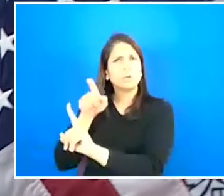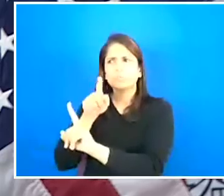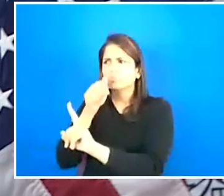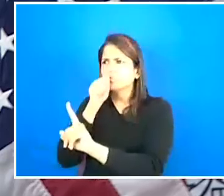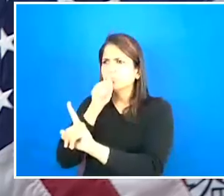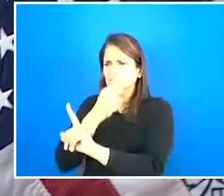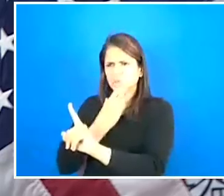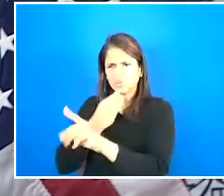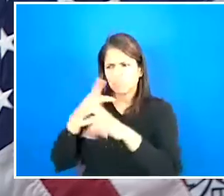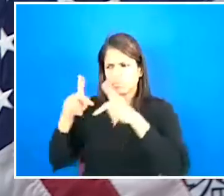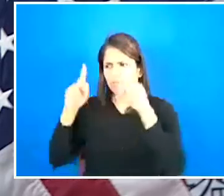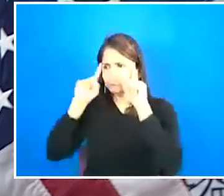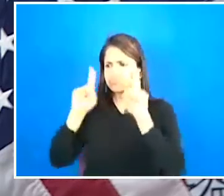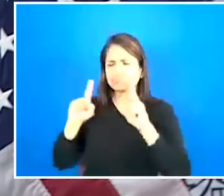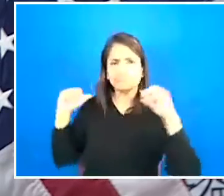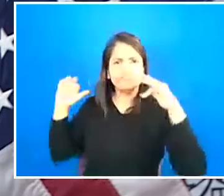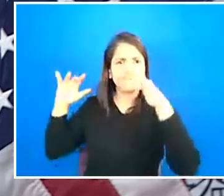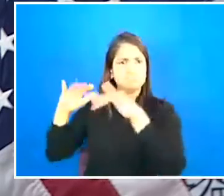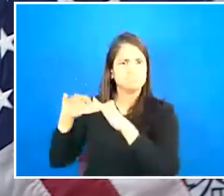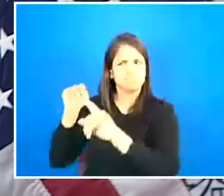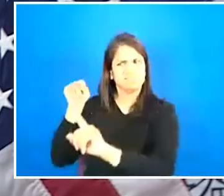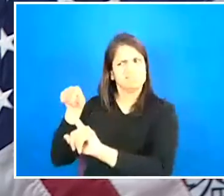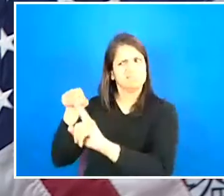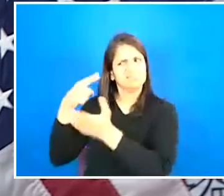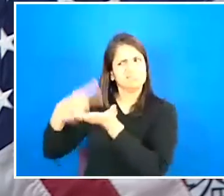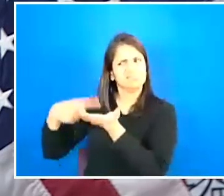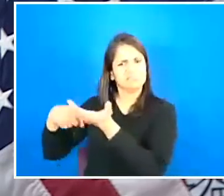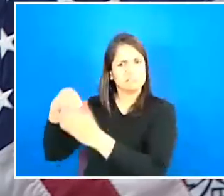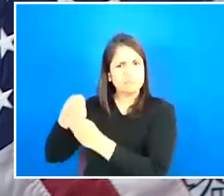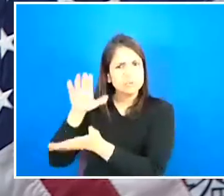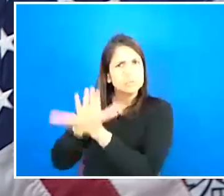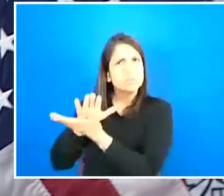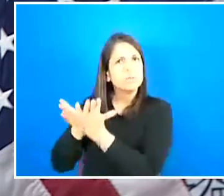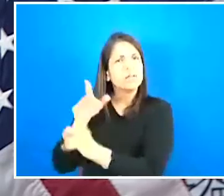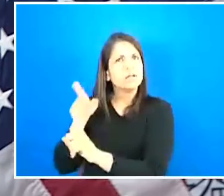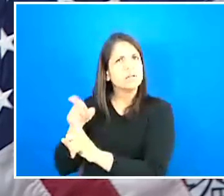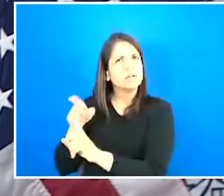THERE'SE BEN RECENT REPORTS THAT THE EFFORTS ARE MORE